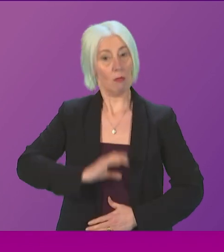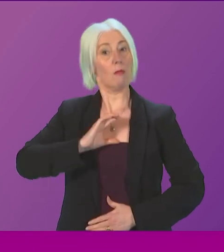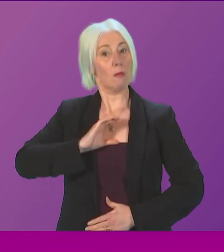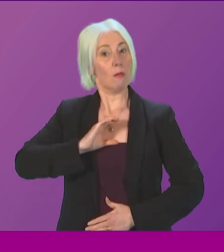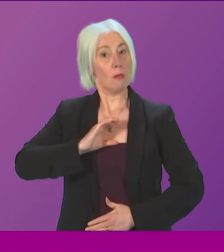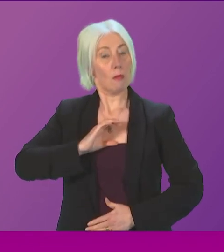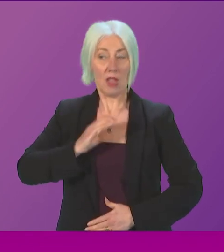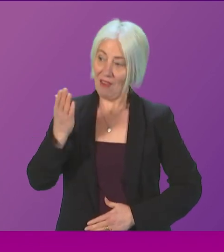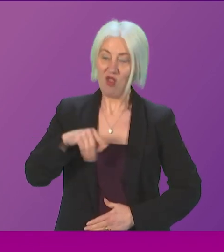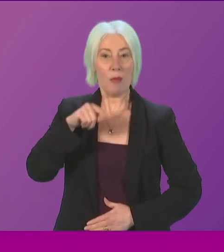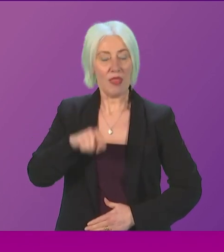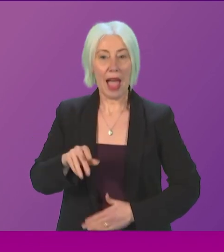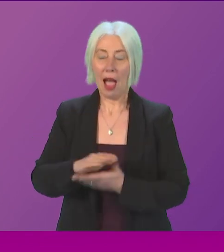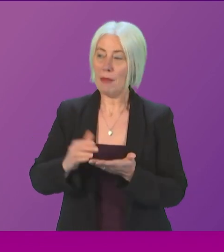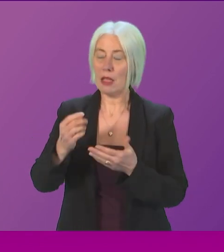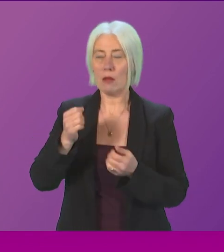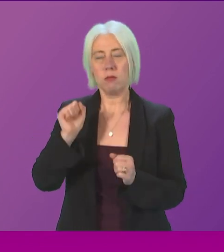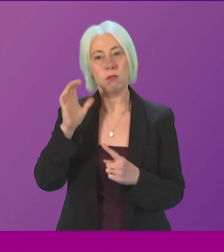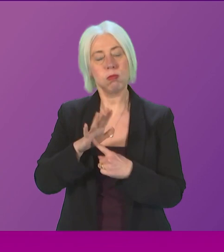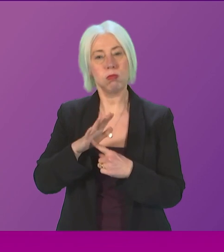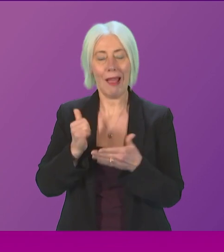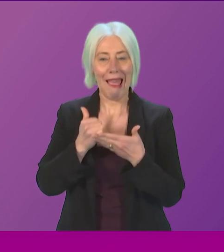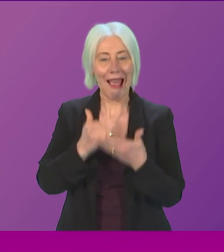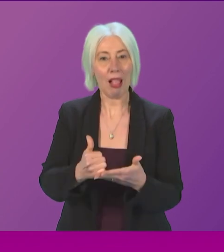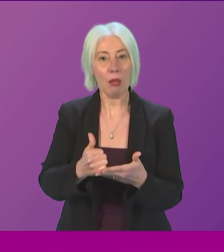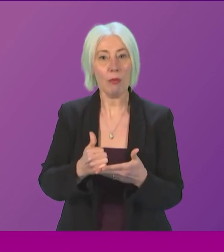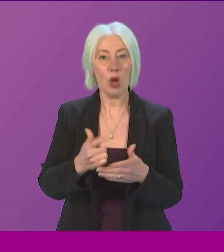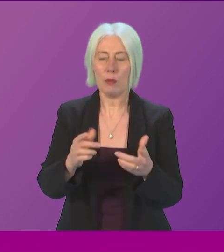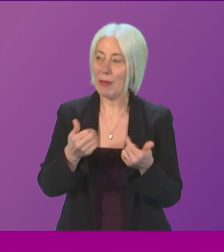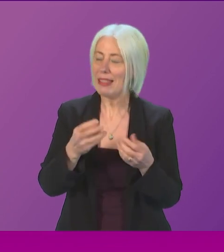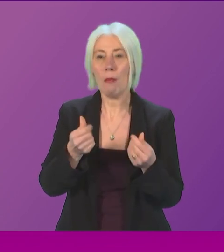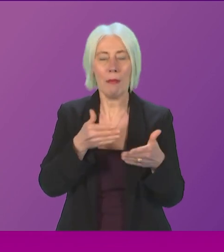and as a result, they receive vital help in overcoming particularly challenging barriers,